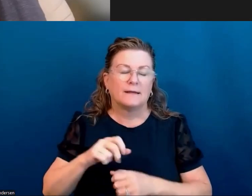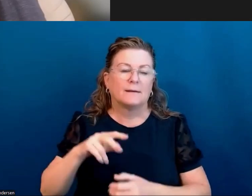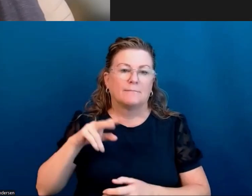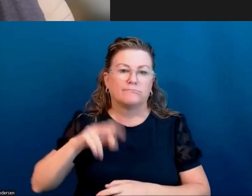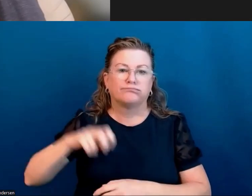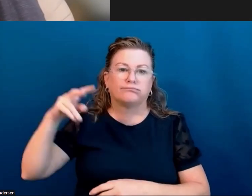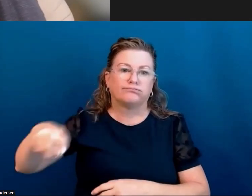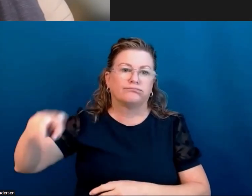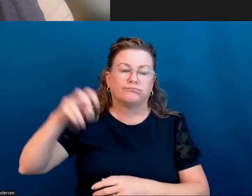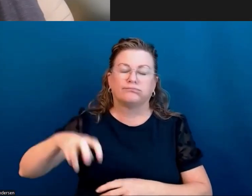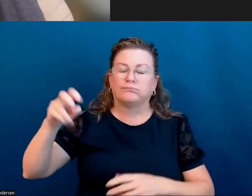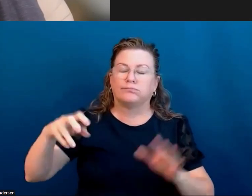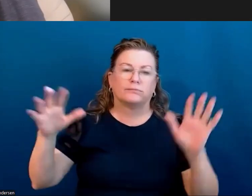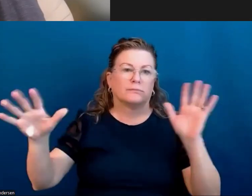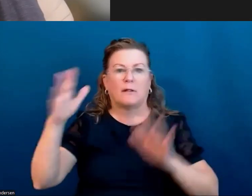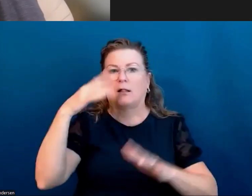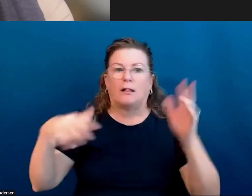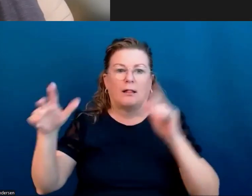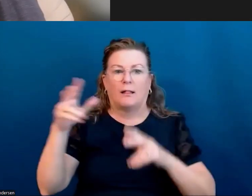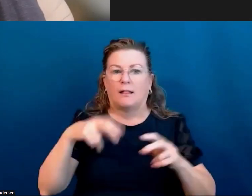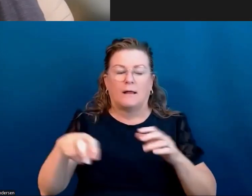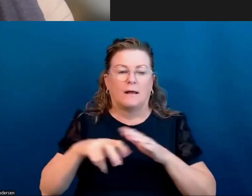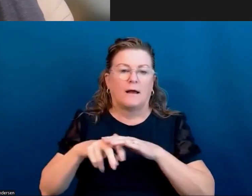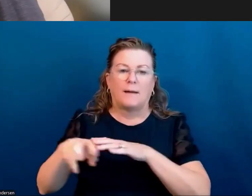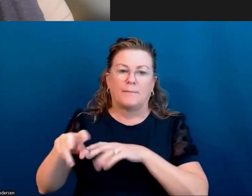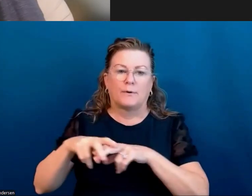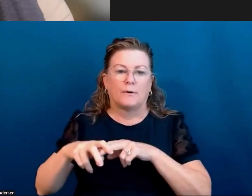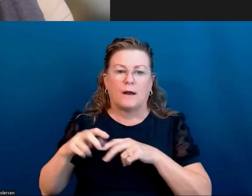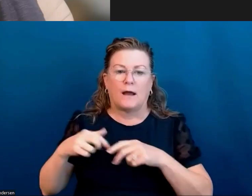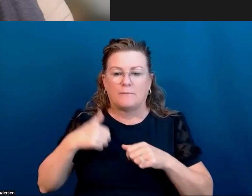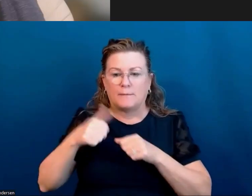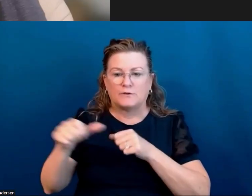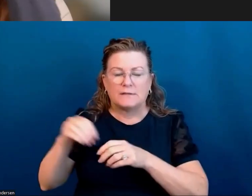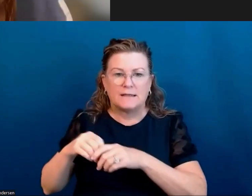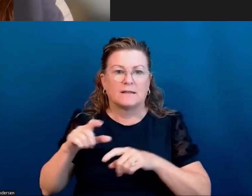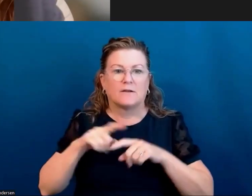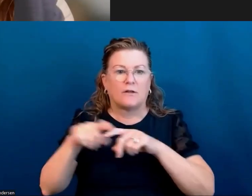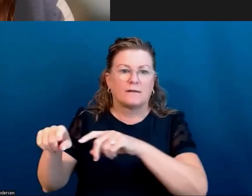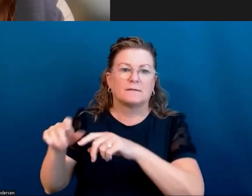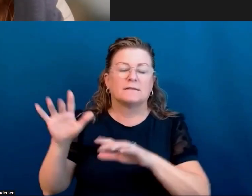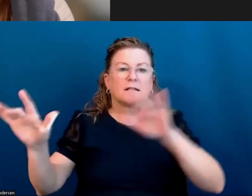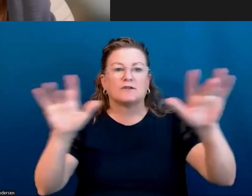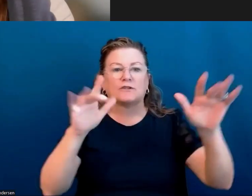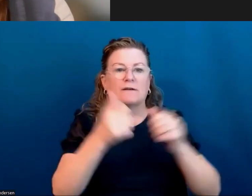like, I just remember her, she was in the closet, and just like touching everything, and like pulling clothes down, and like